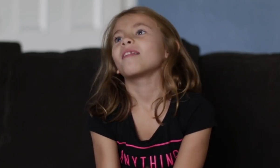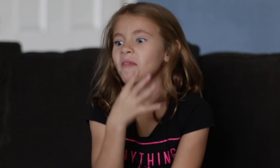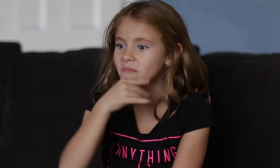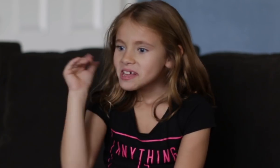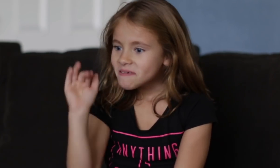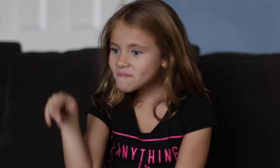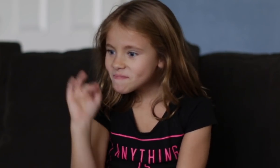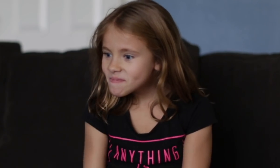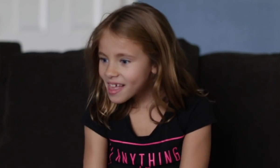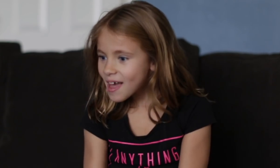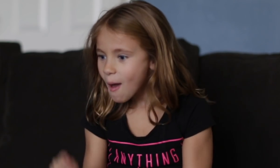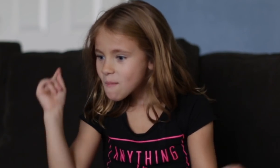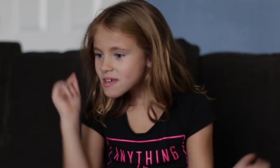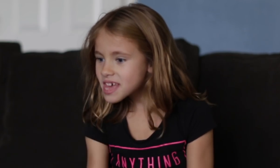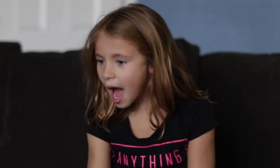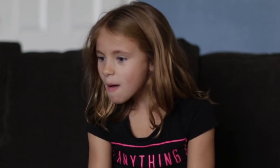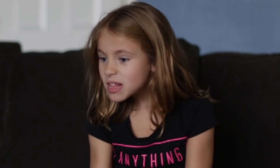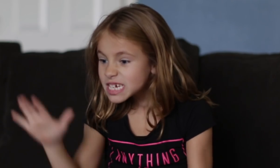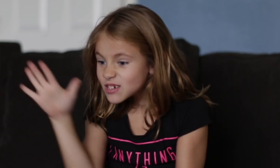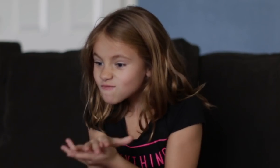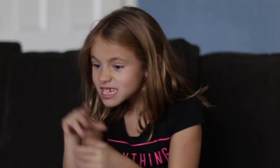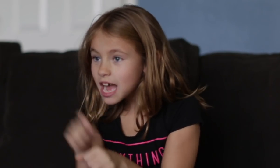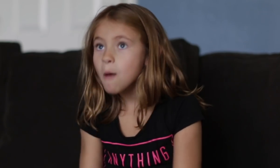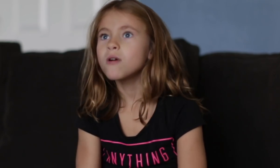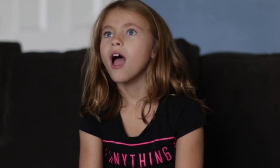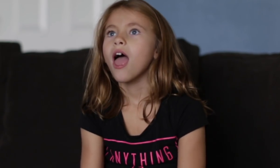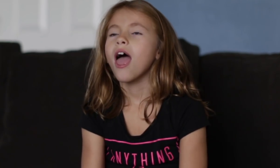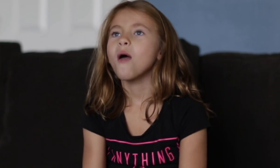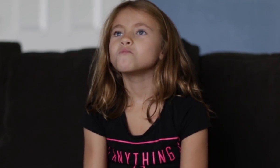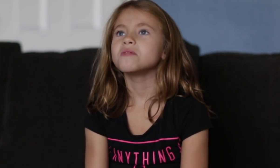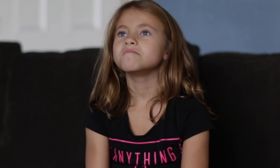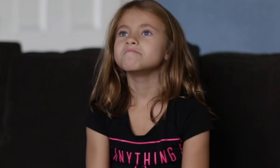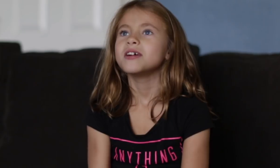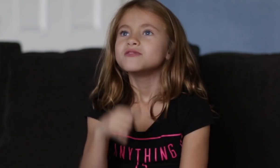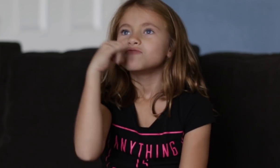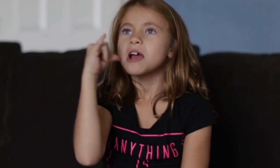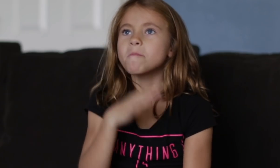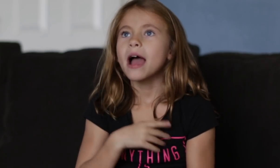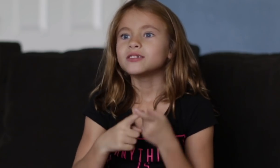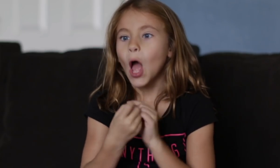Then, their mother will ask them what happened? Kids will be shocked that it's already next day and about to start their school day.